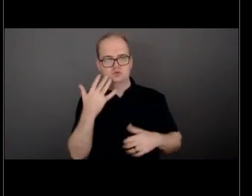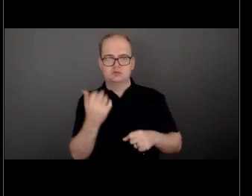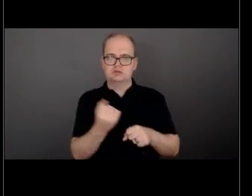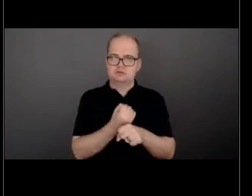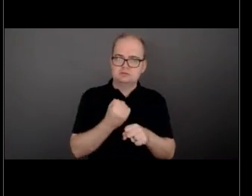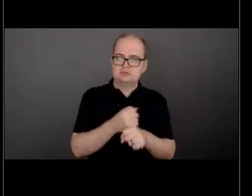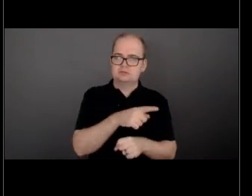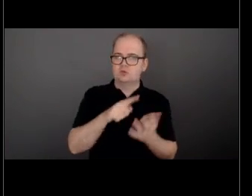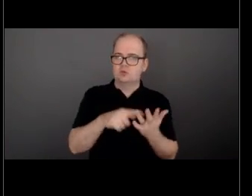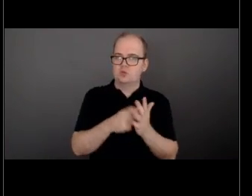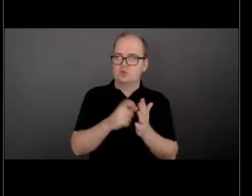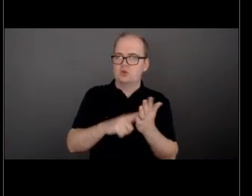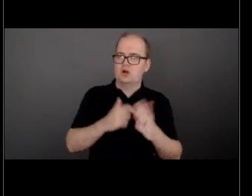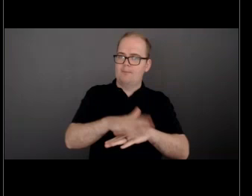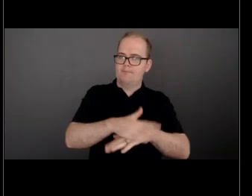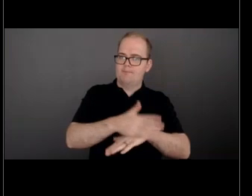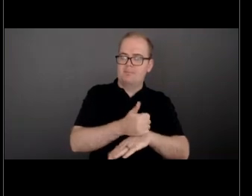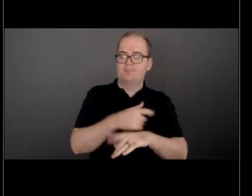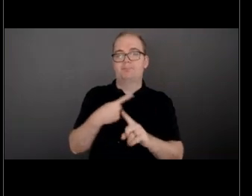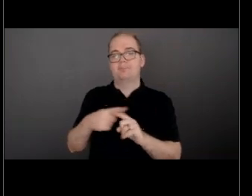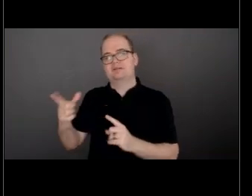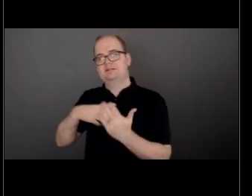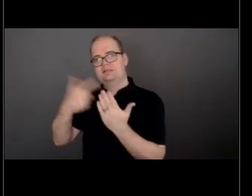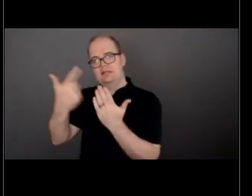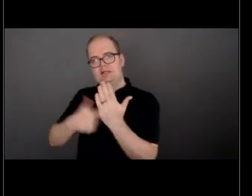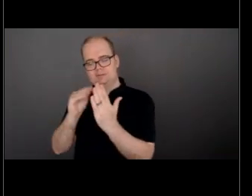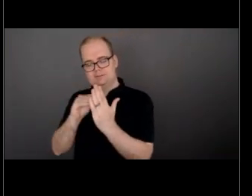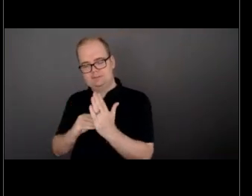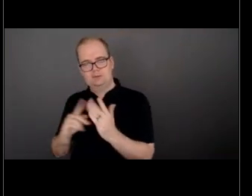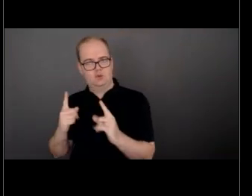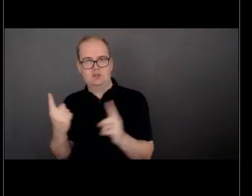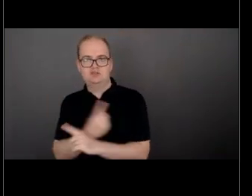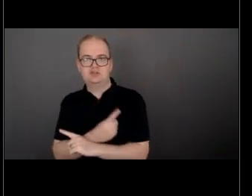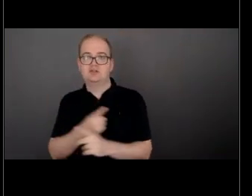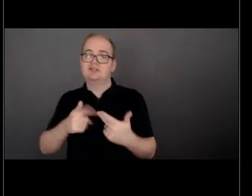So if they want to add children to it, if they want to add extra conditions, if they